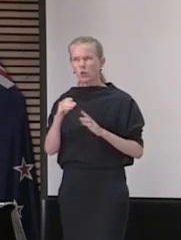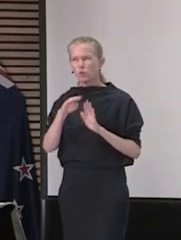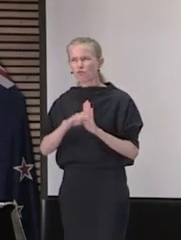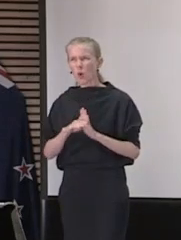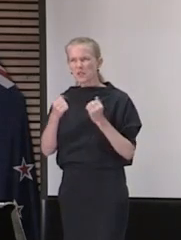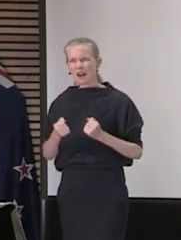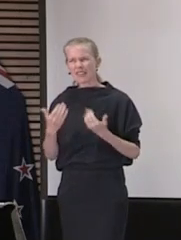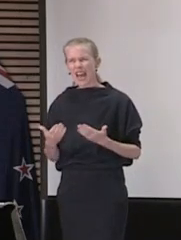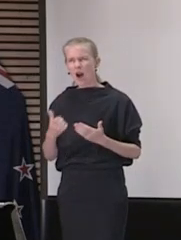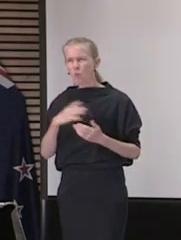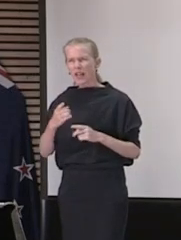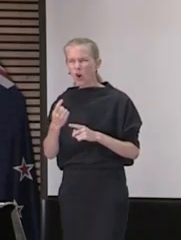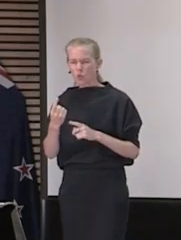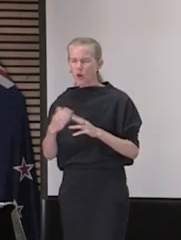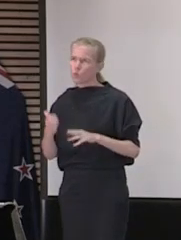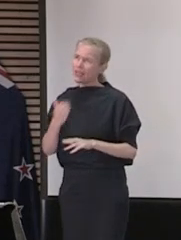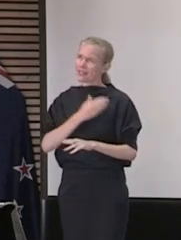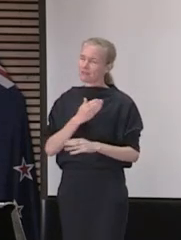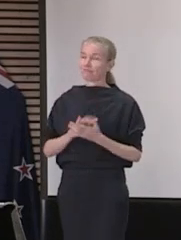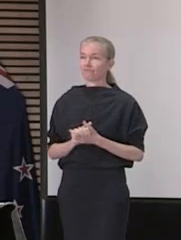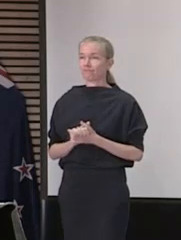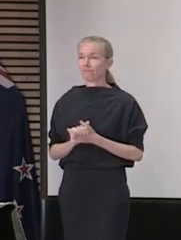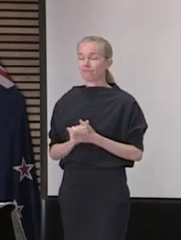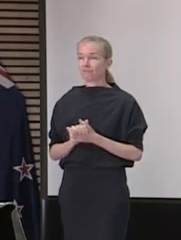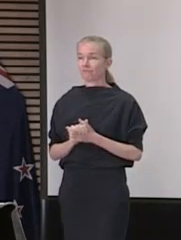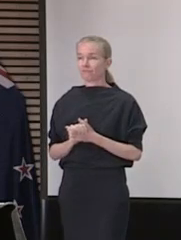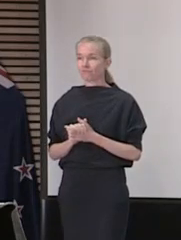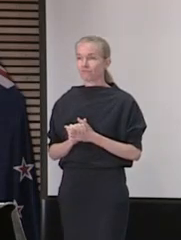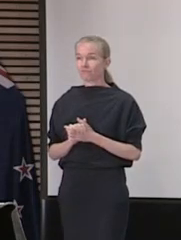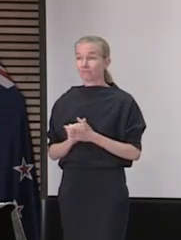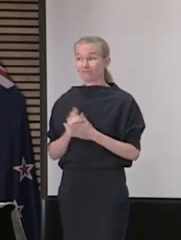Wealready have roughly 1, 000people in motels.